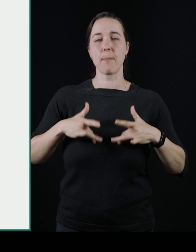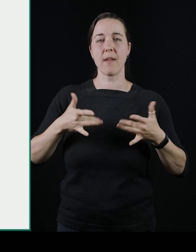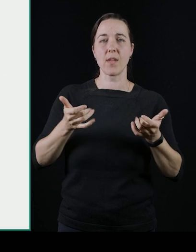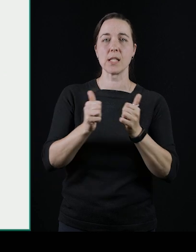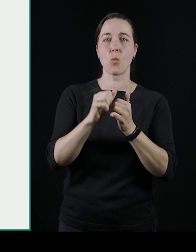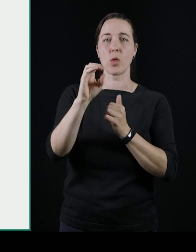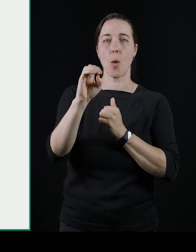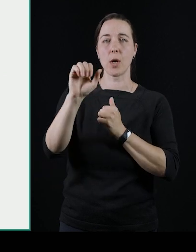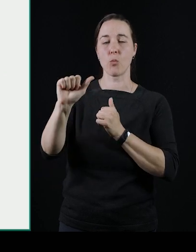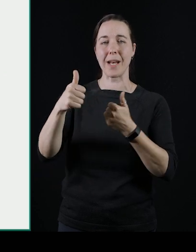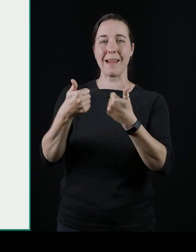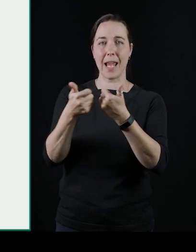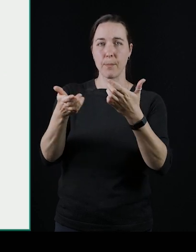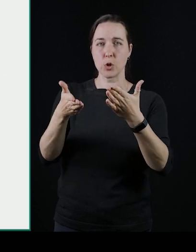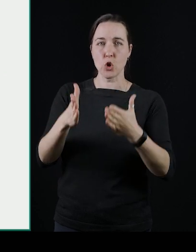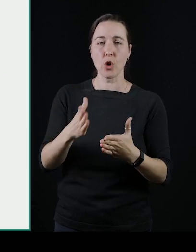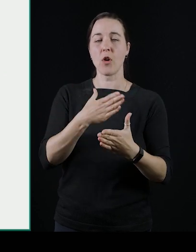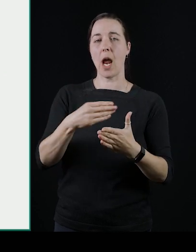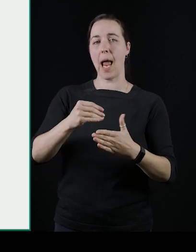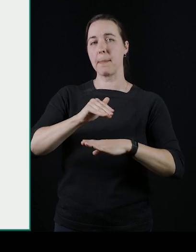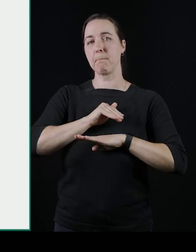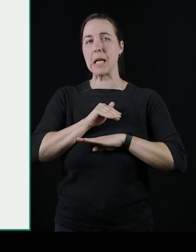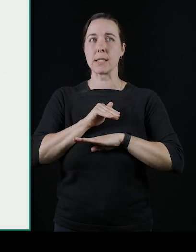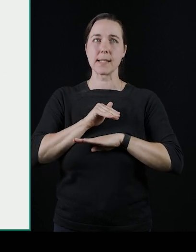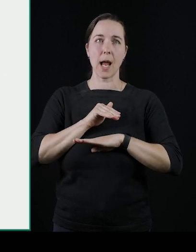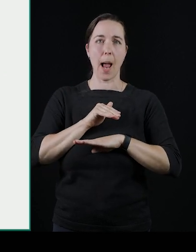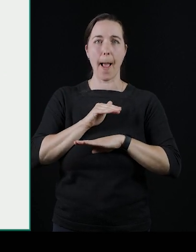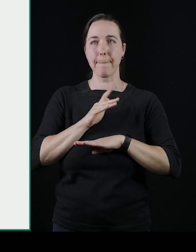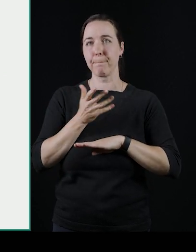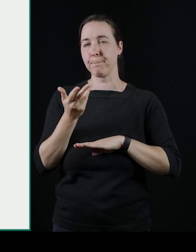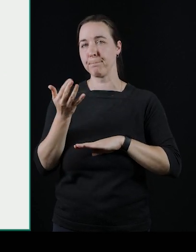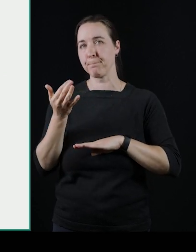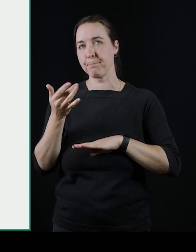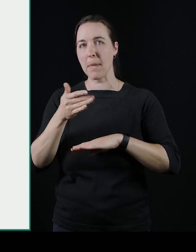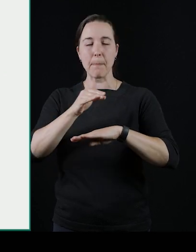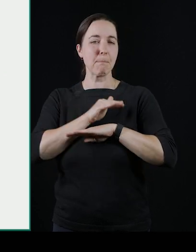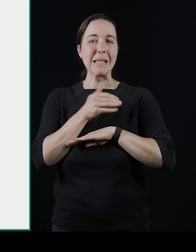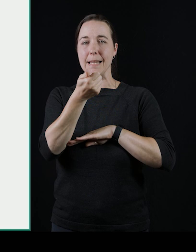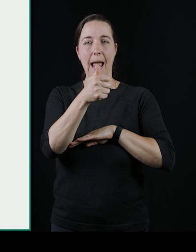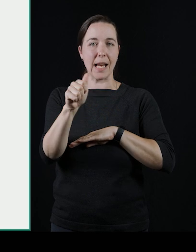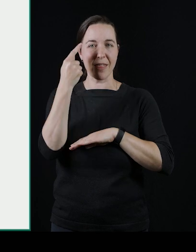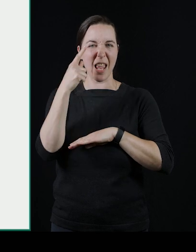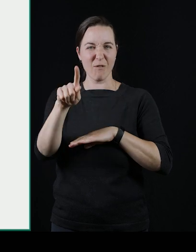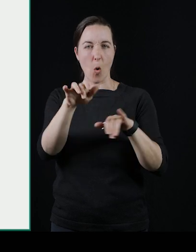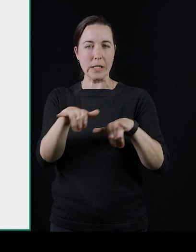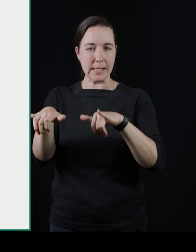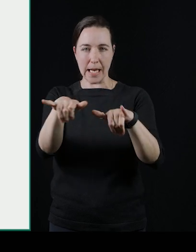when OpenArena game server emits meets anything on, on standard output, right?